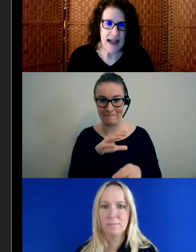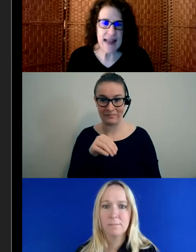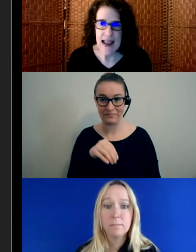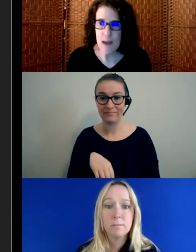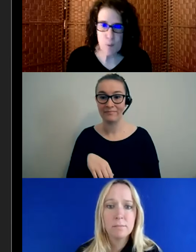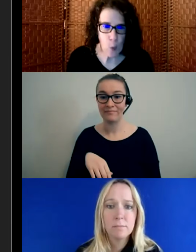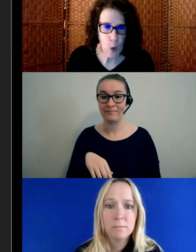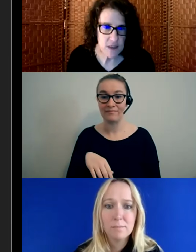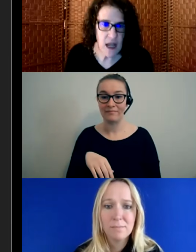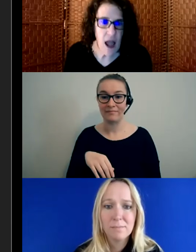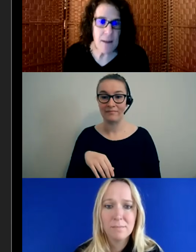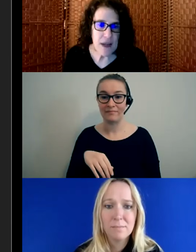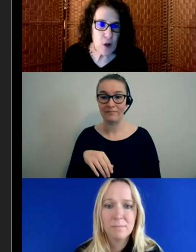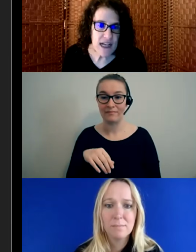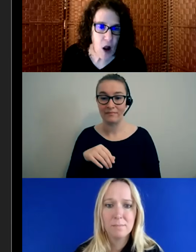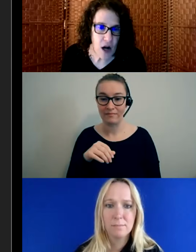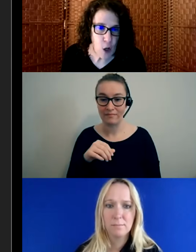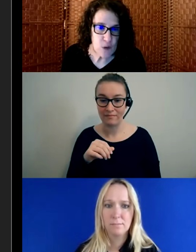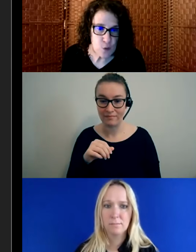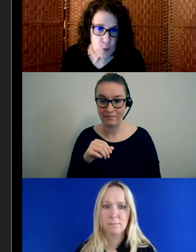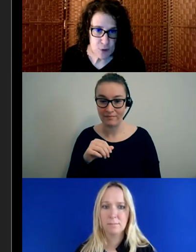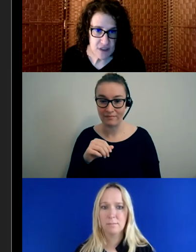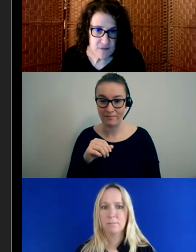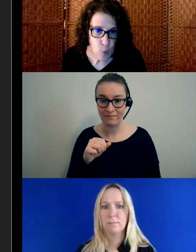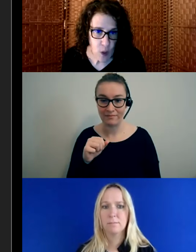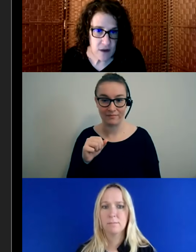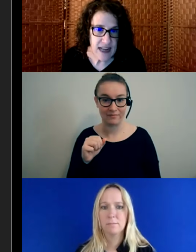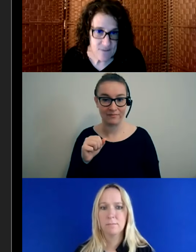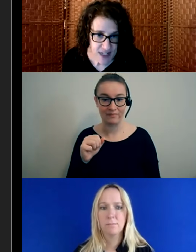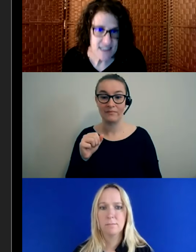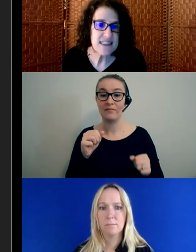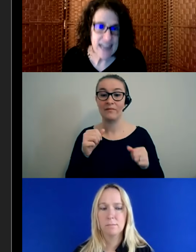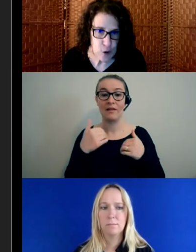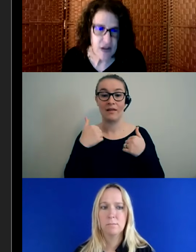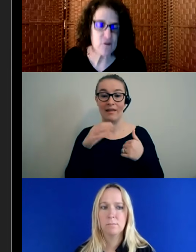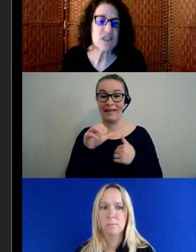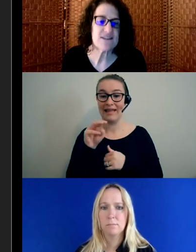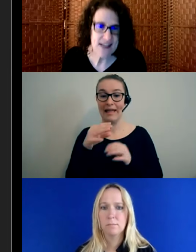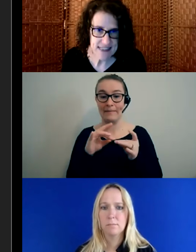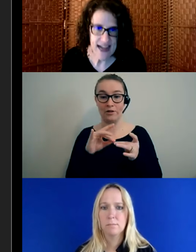And Cam reports, "apparently audio descriptions for Netflix's Daredevil is fantastic."